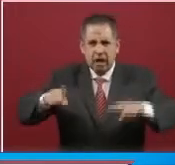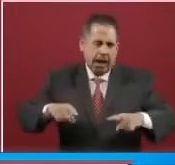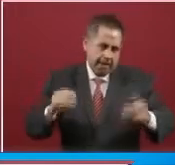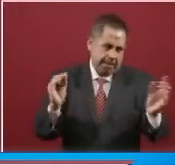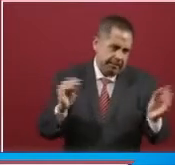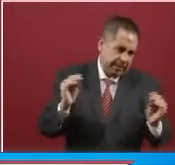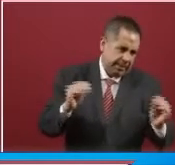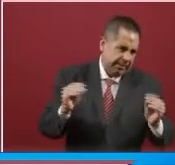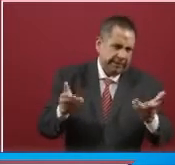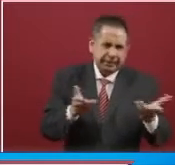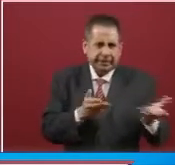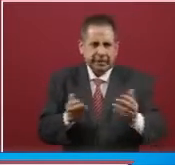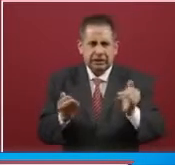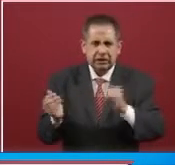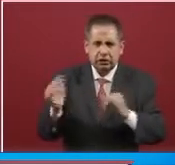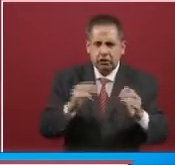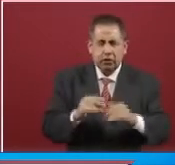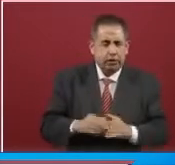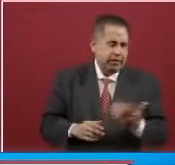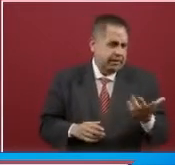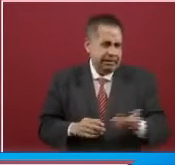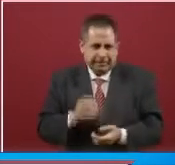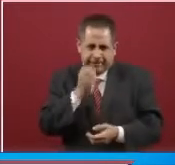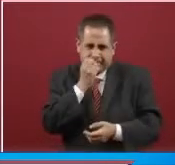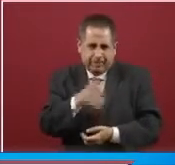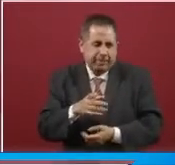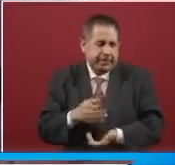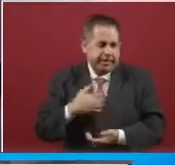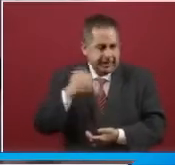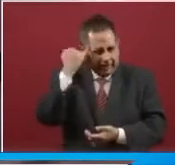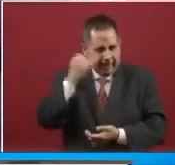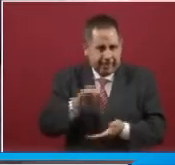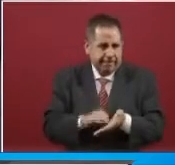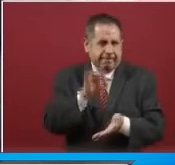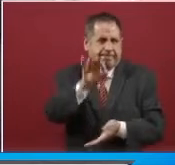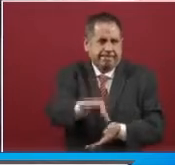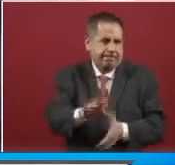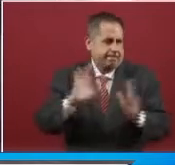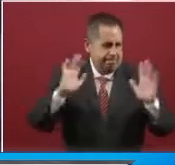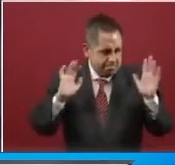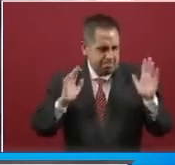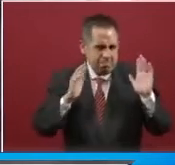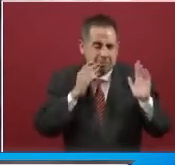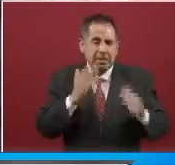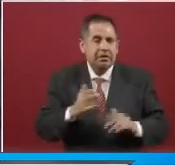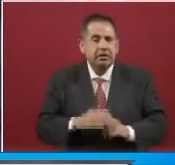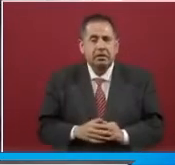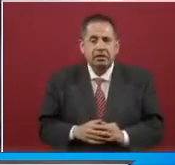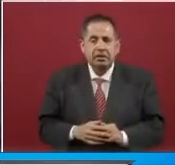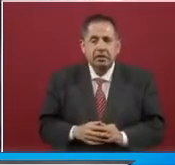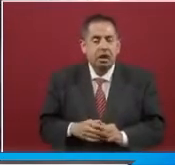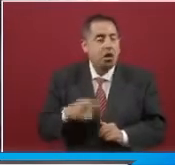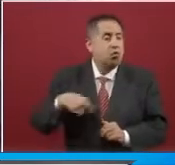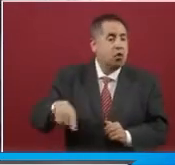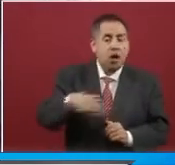the reform could have been made only by eliminating the evaluation of the teachers without needing an absolute majority